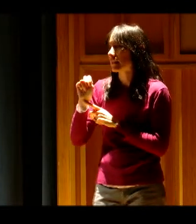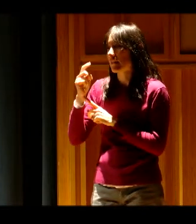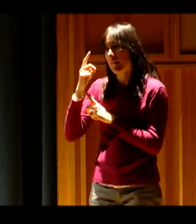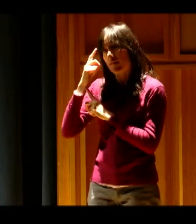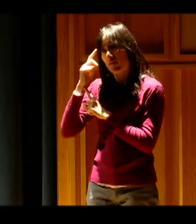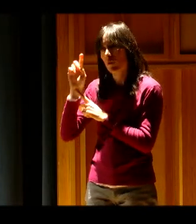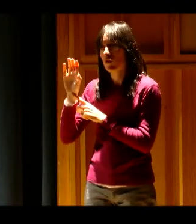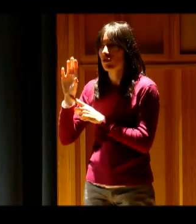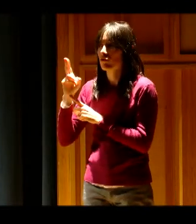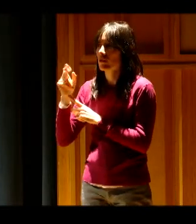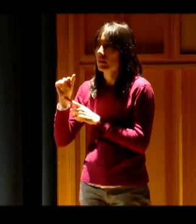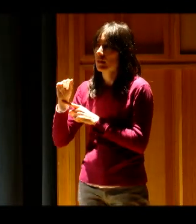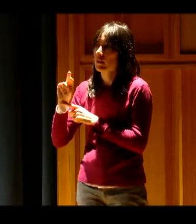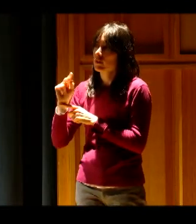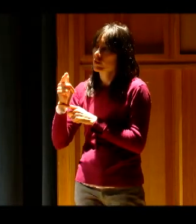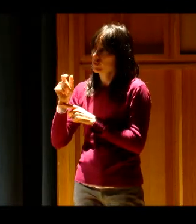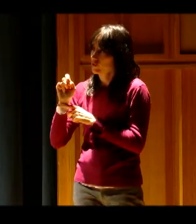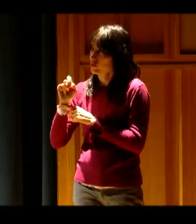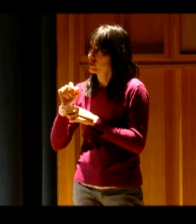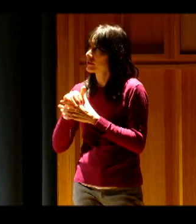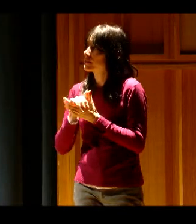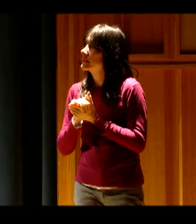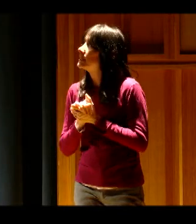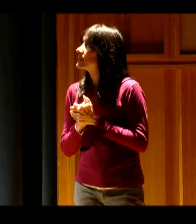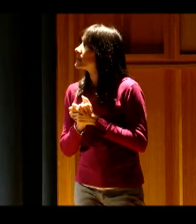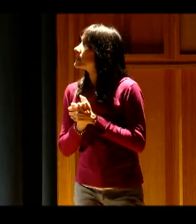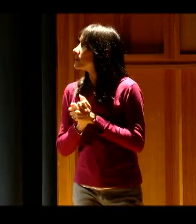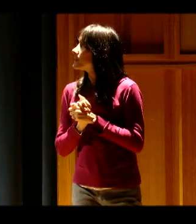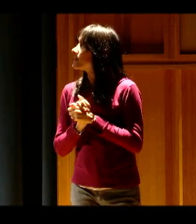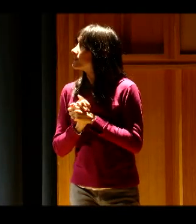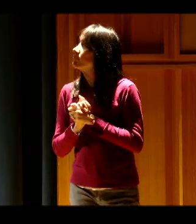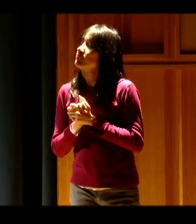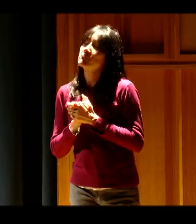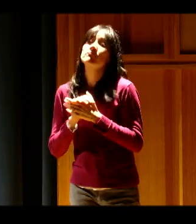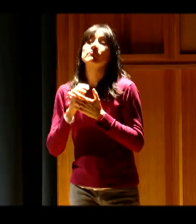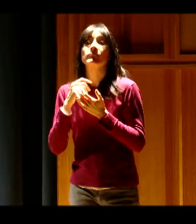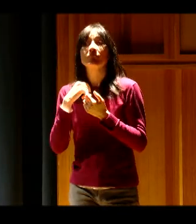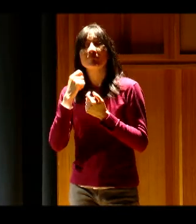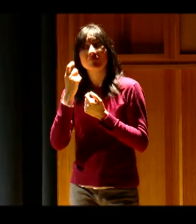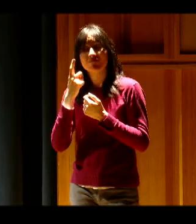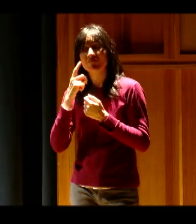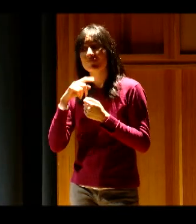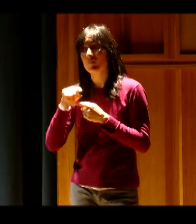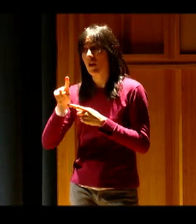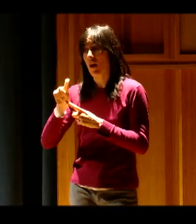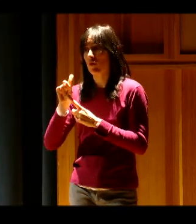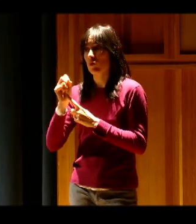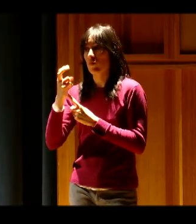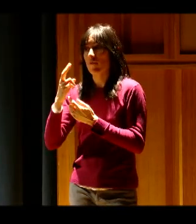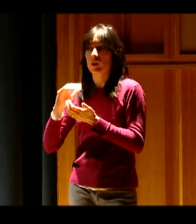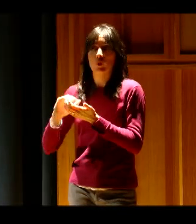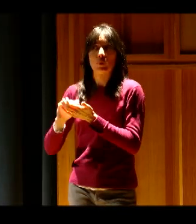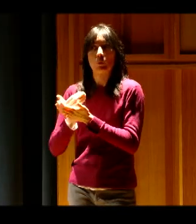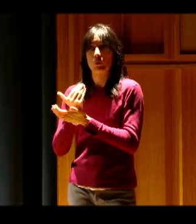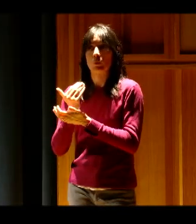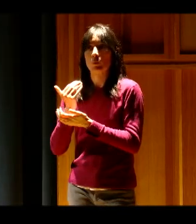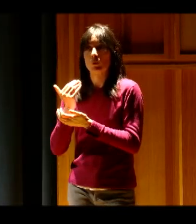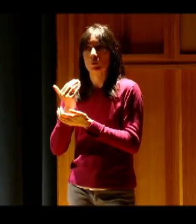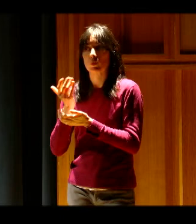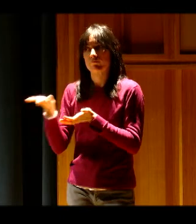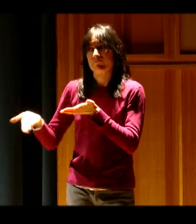And we found that 112 brand new commissions were made as a consequence of that